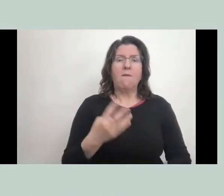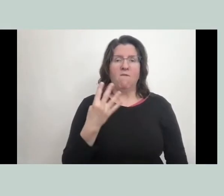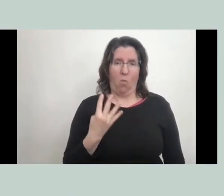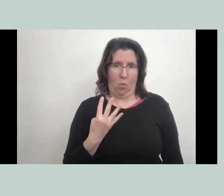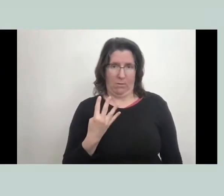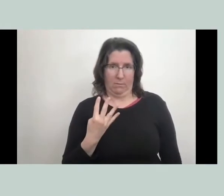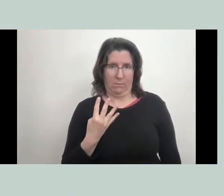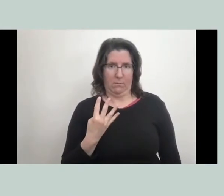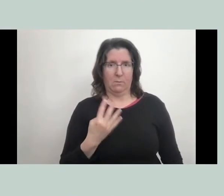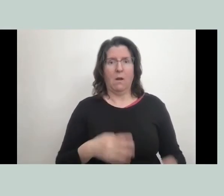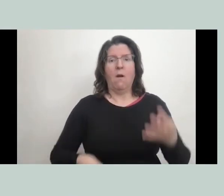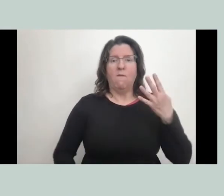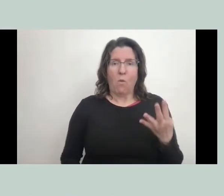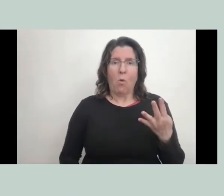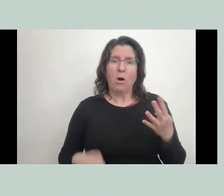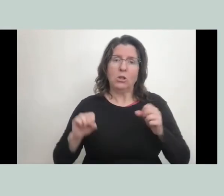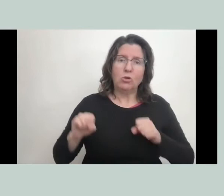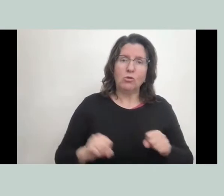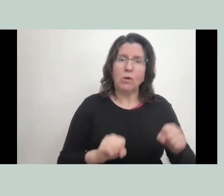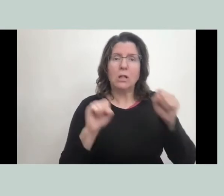Four strategies have been identified to be effective.